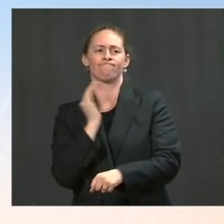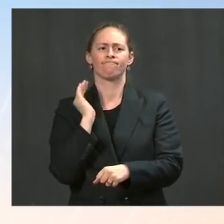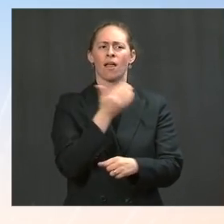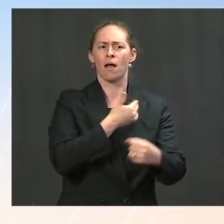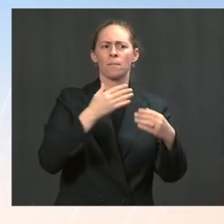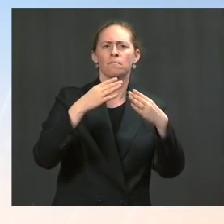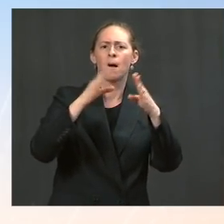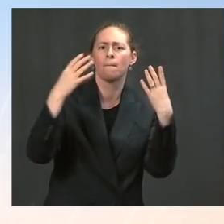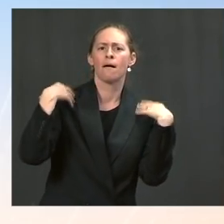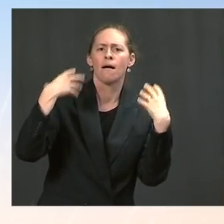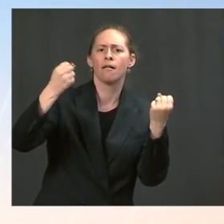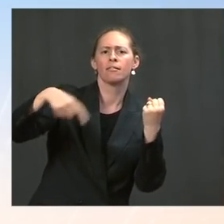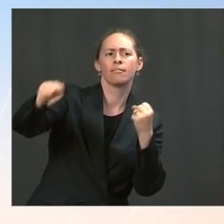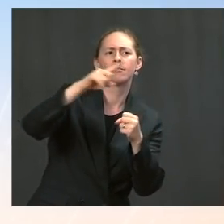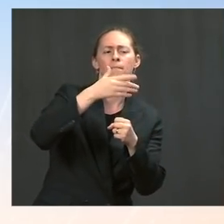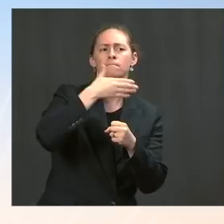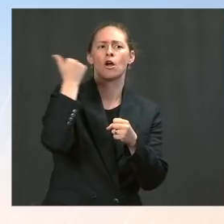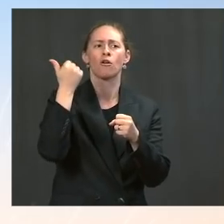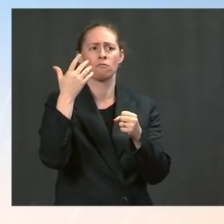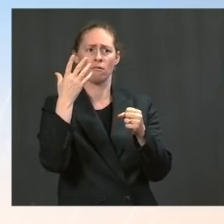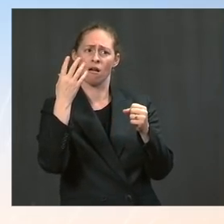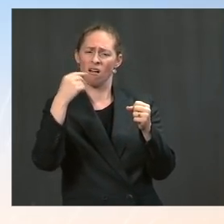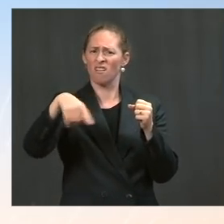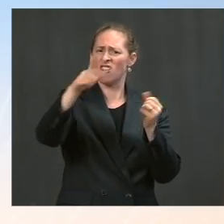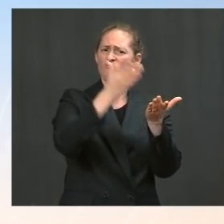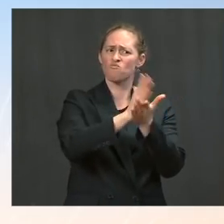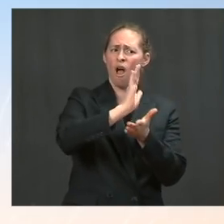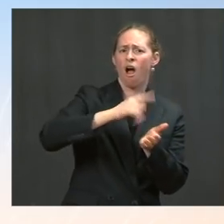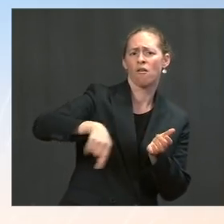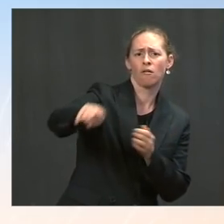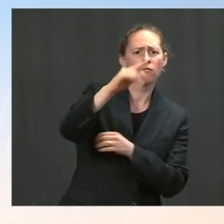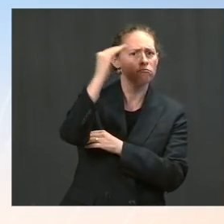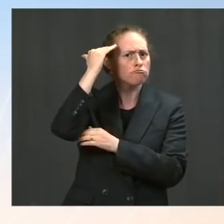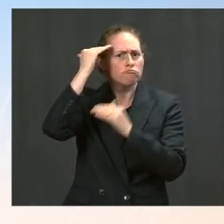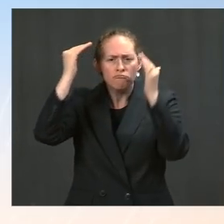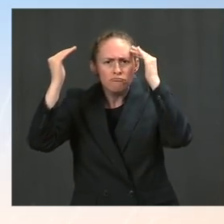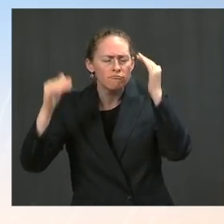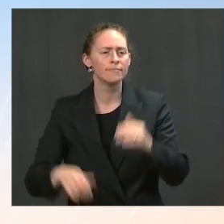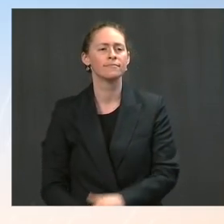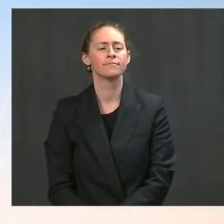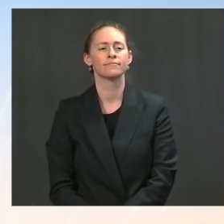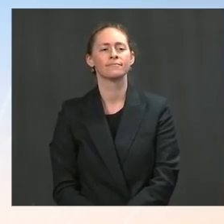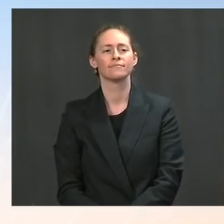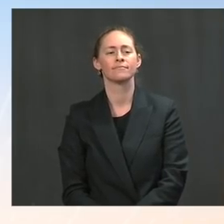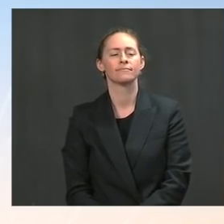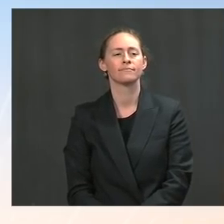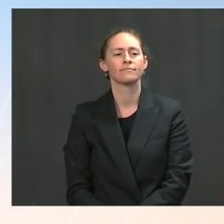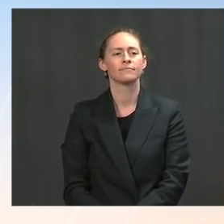Go ahead. The Press: Just to quickly follow up on the Facebook aspect of this: You said yesterday that 12 people were producing